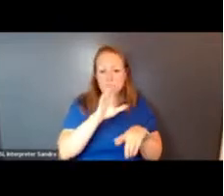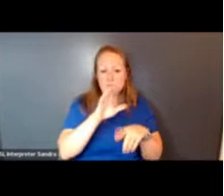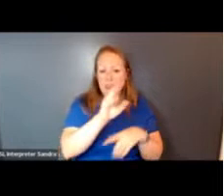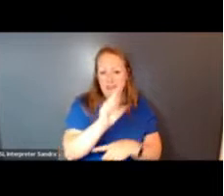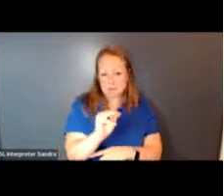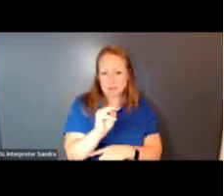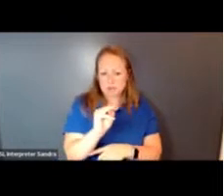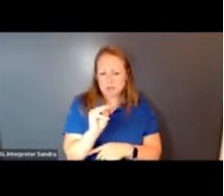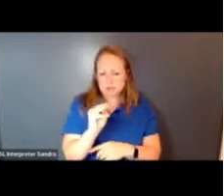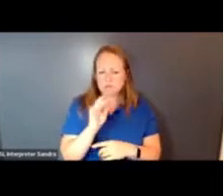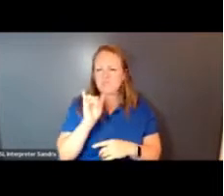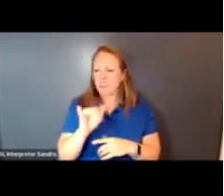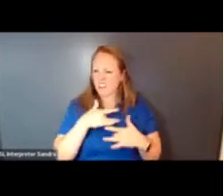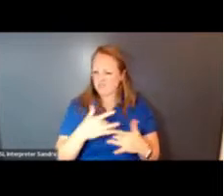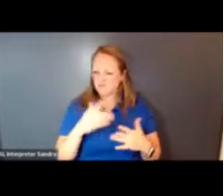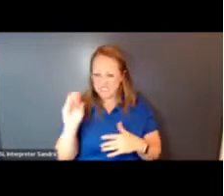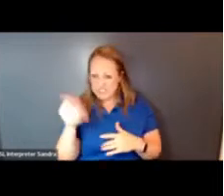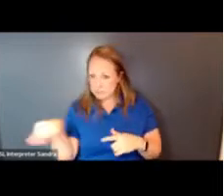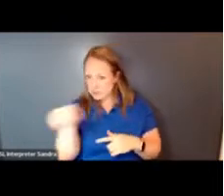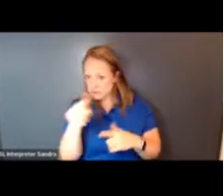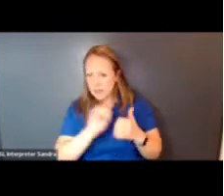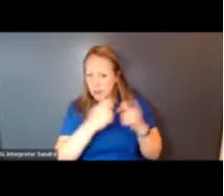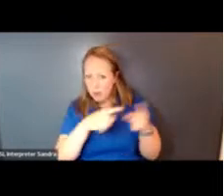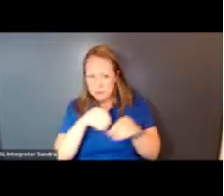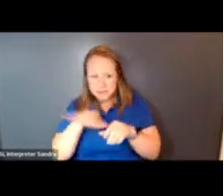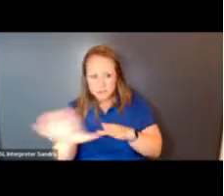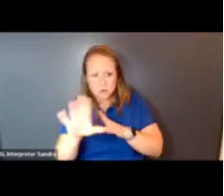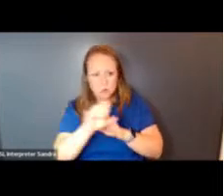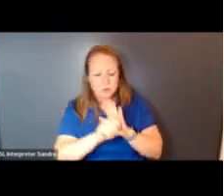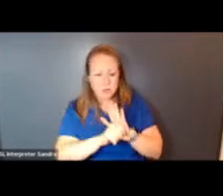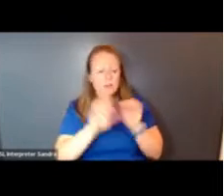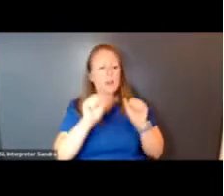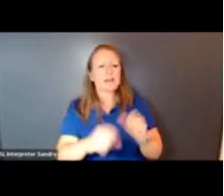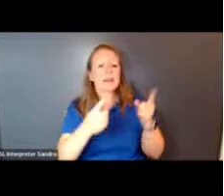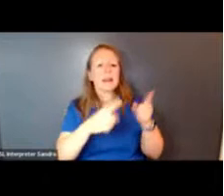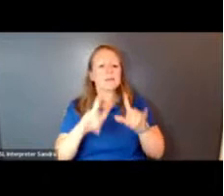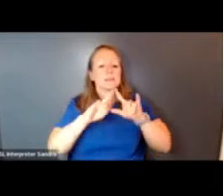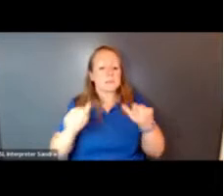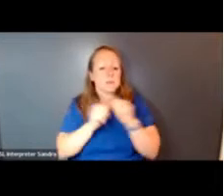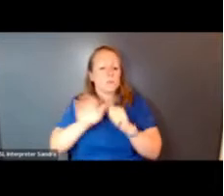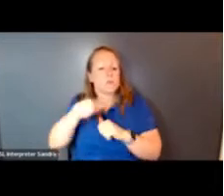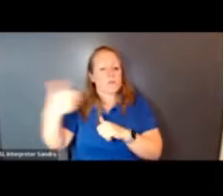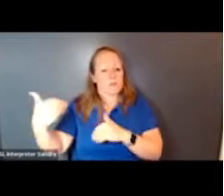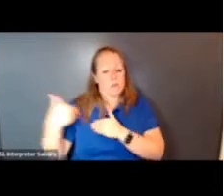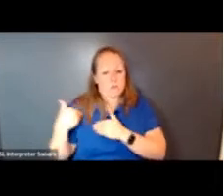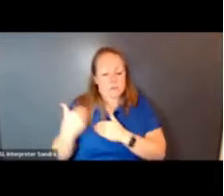the way it's done in your state. So this can be done in conjunction with their other responsibilities. Again, a case manager might work with people